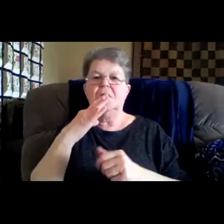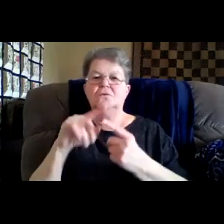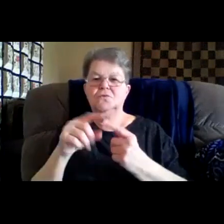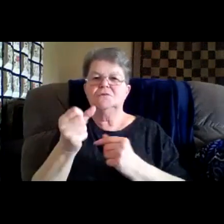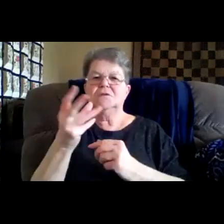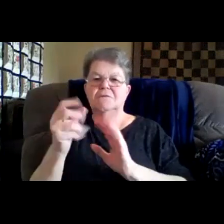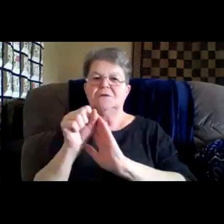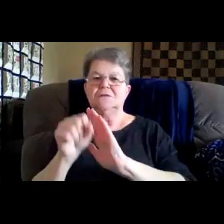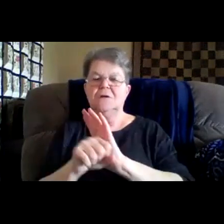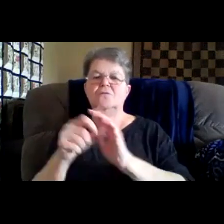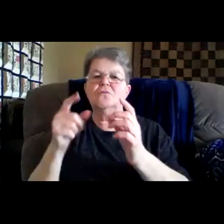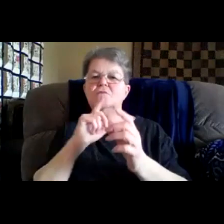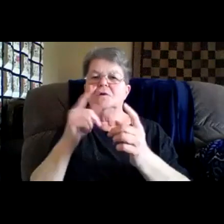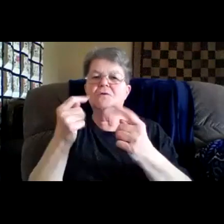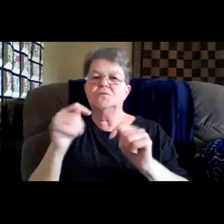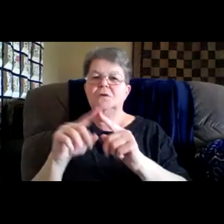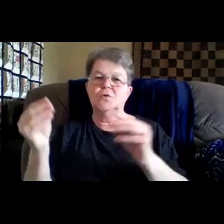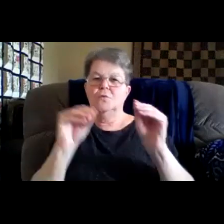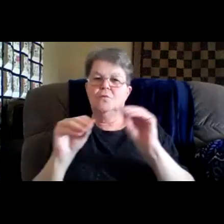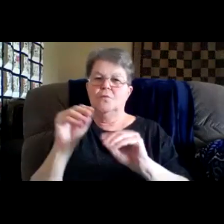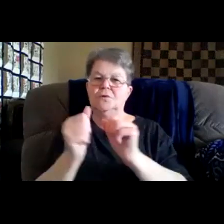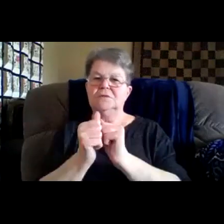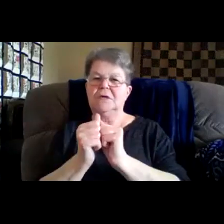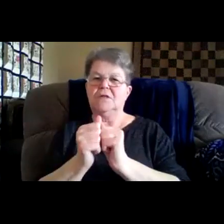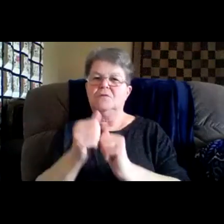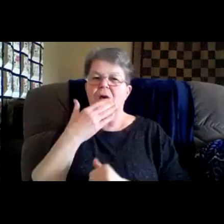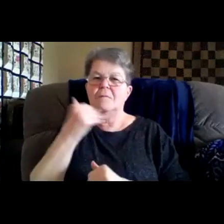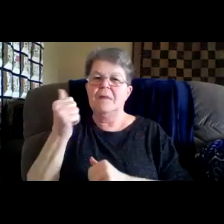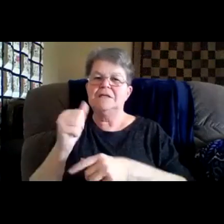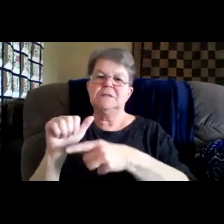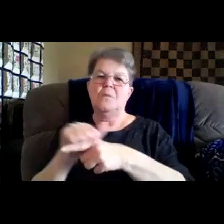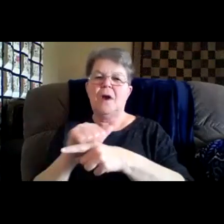and really tried to put together a best practice sorta model